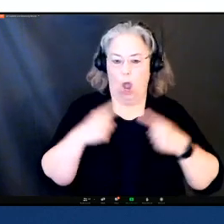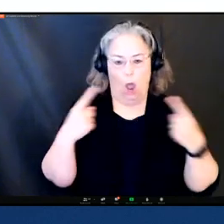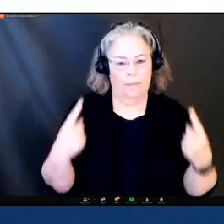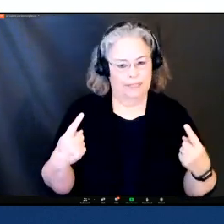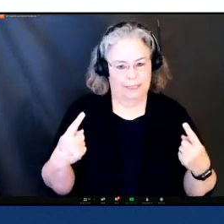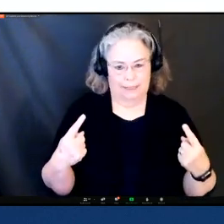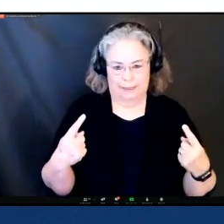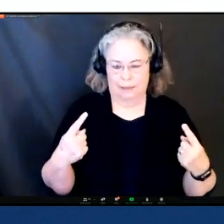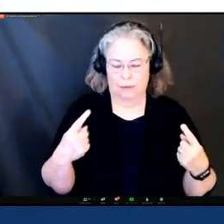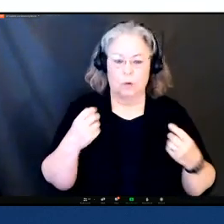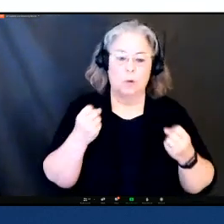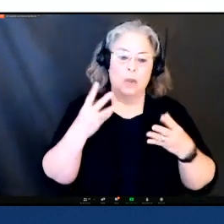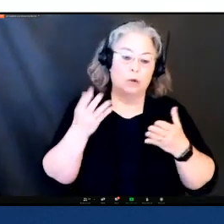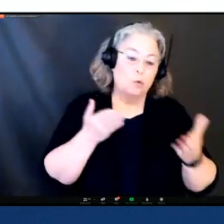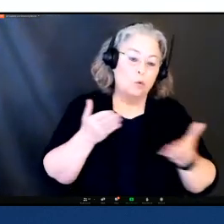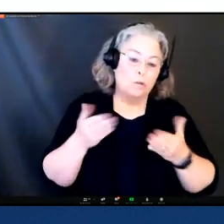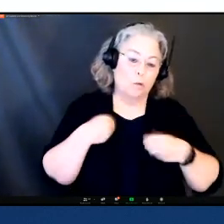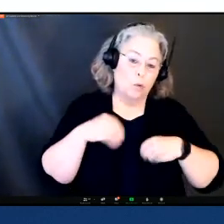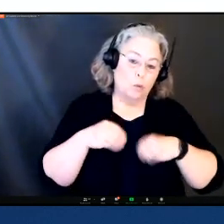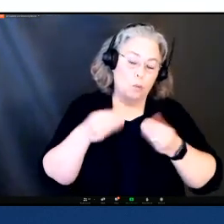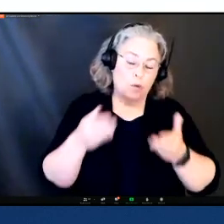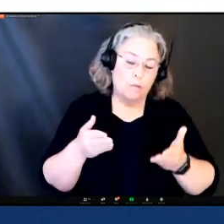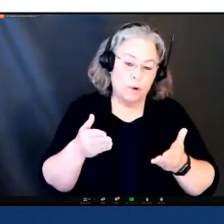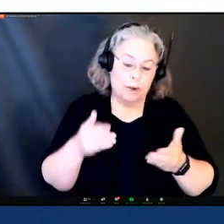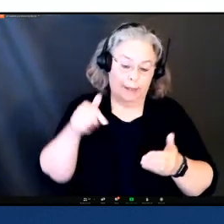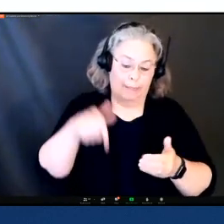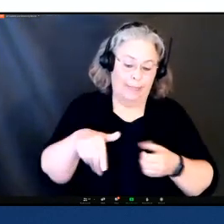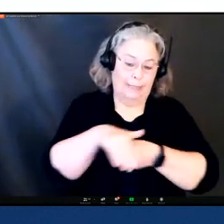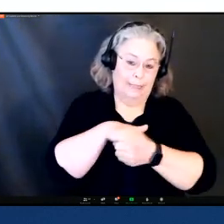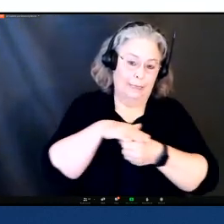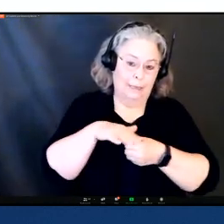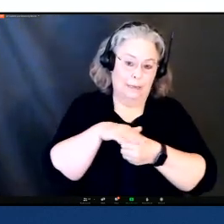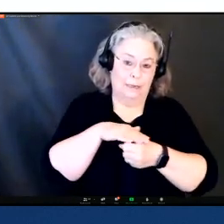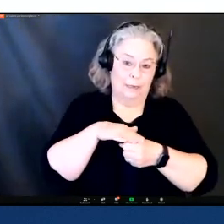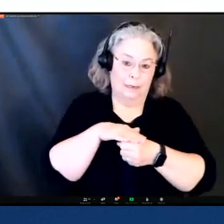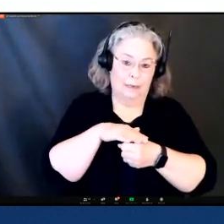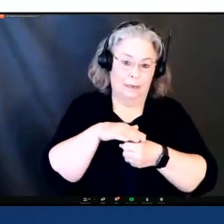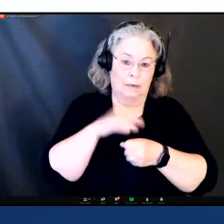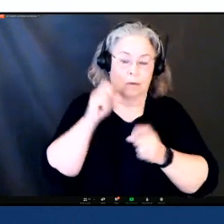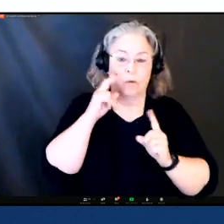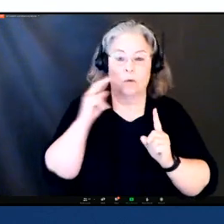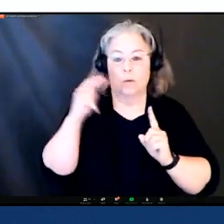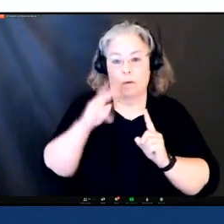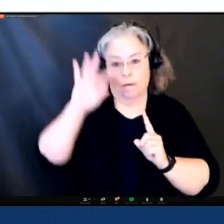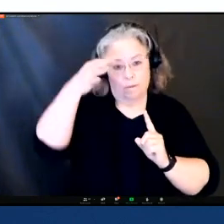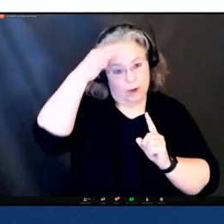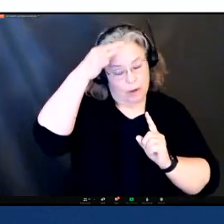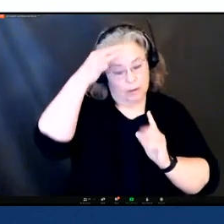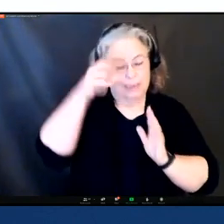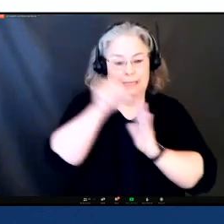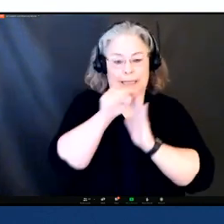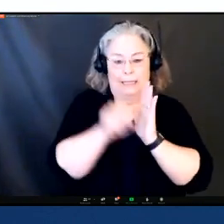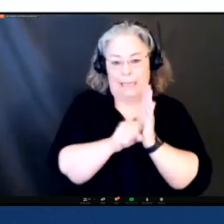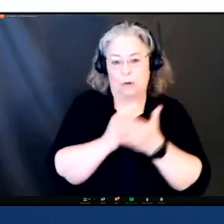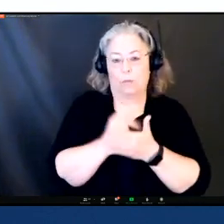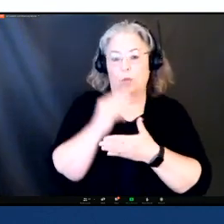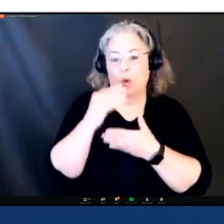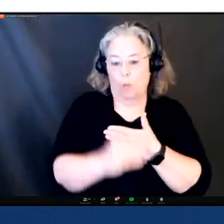Many of the services we provide in this area can be viewed as federal and state programs that the counties administer,